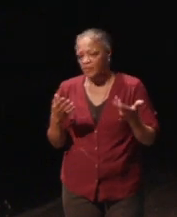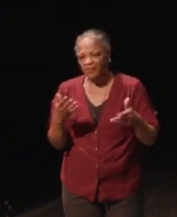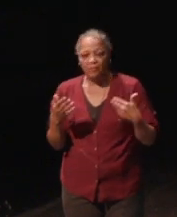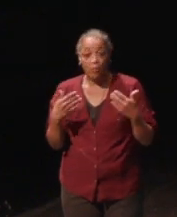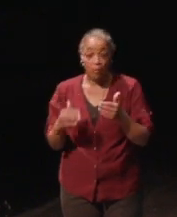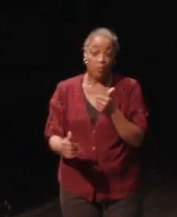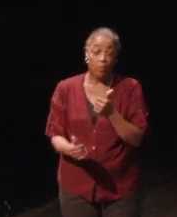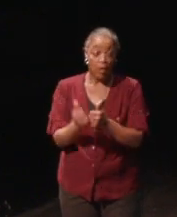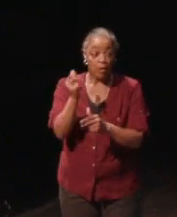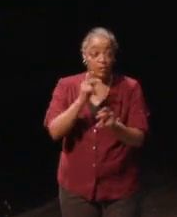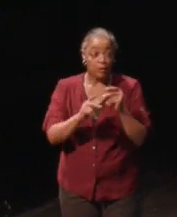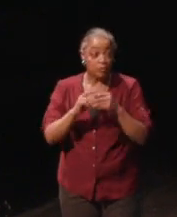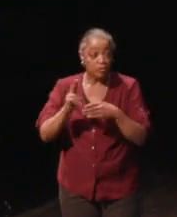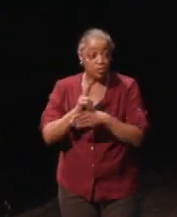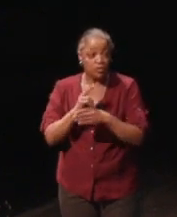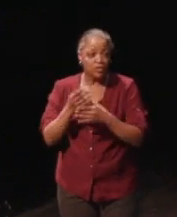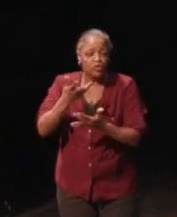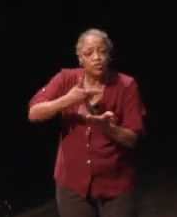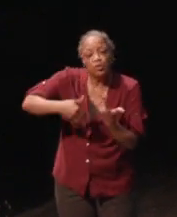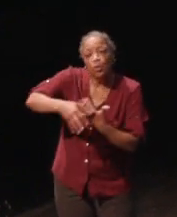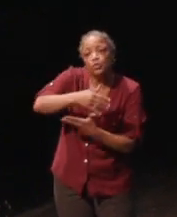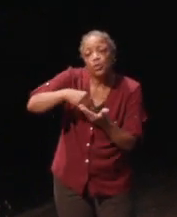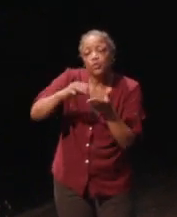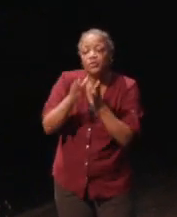mostly social stories